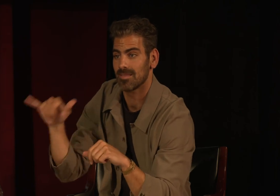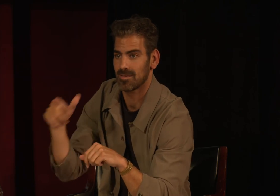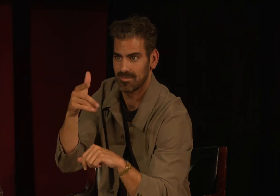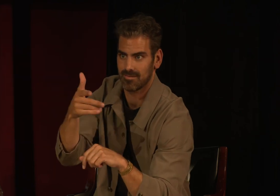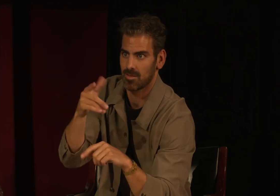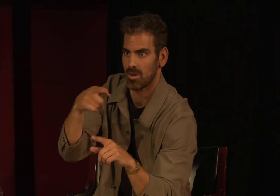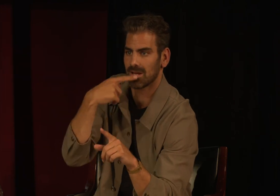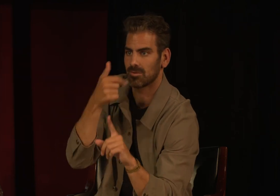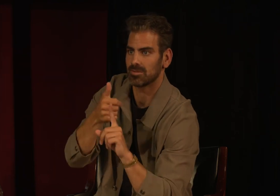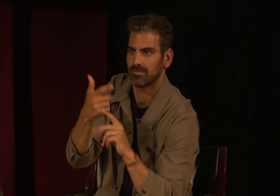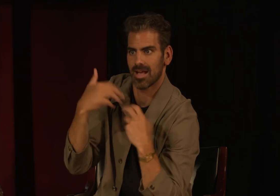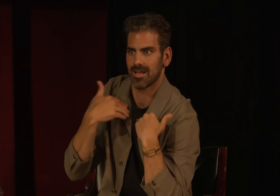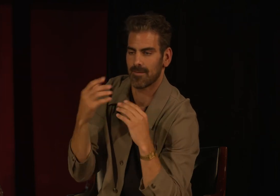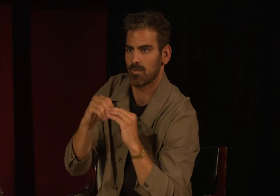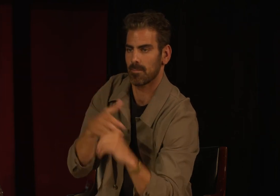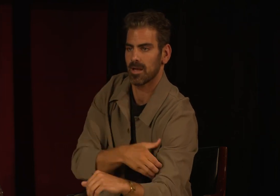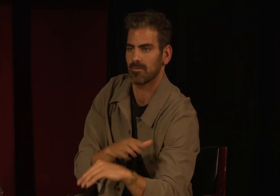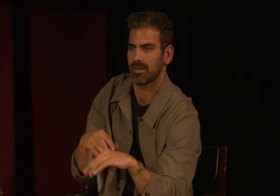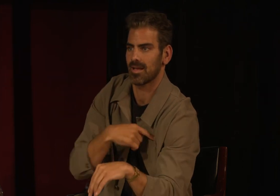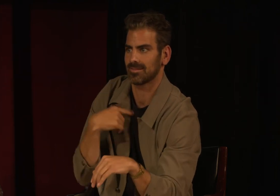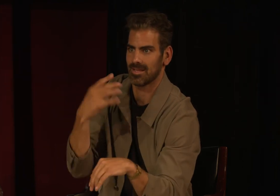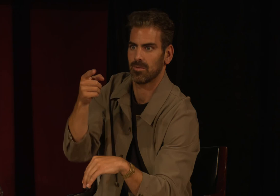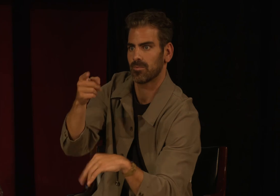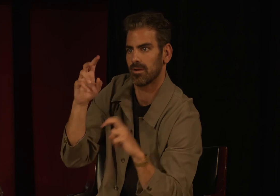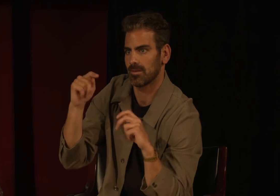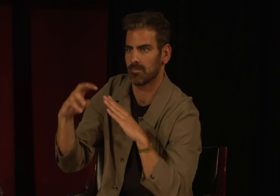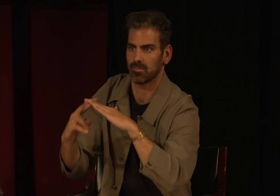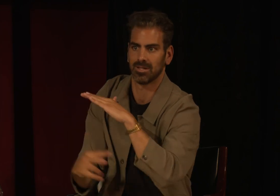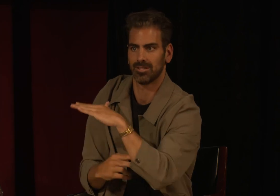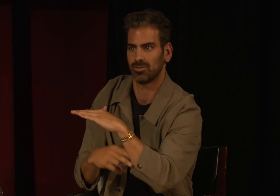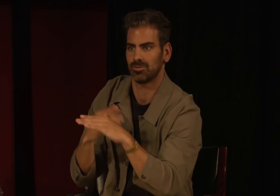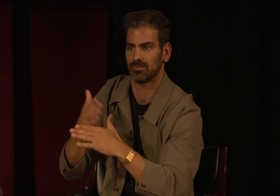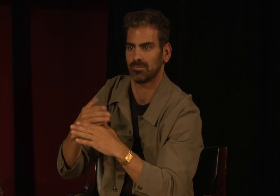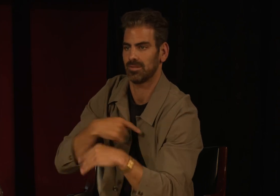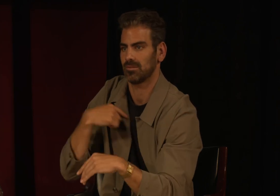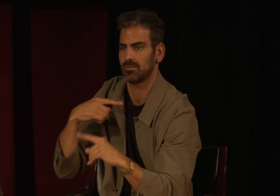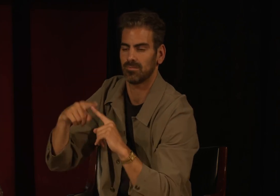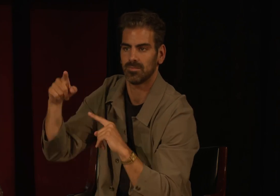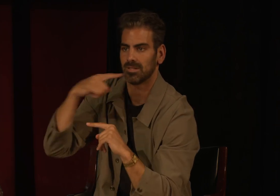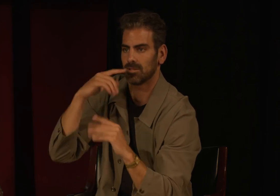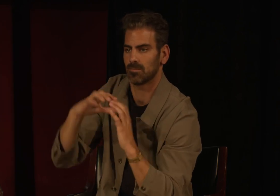You're able to be an agent of change by amplifying their stories and empowering them even more. Right. Essentially, you can be the bridge between